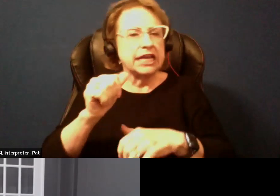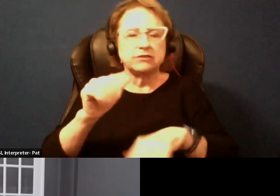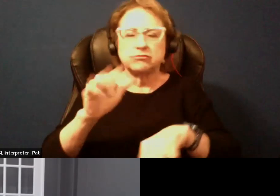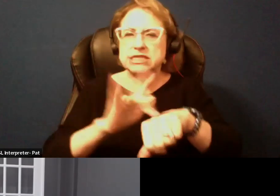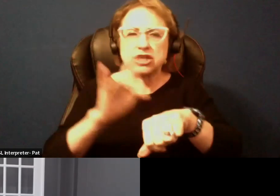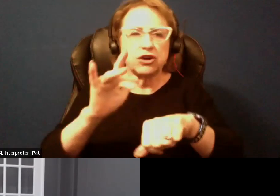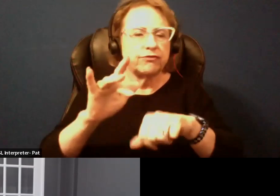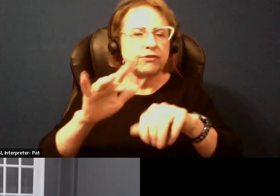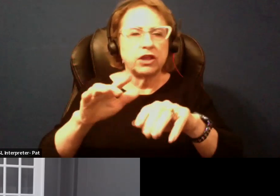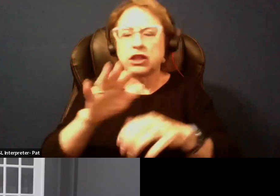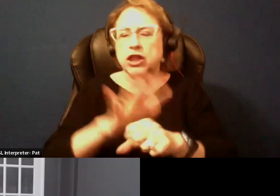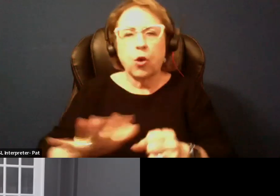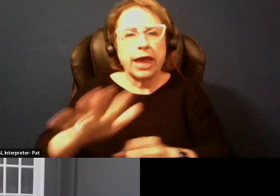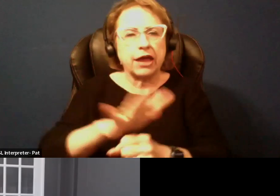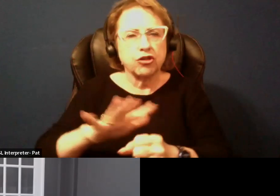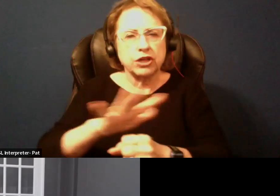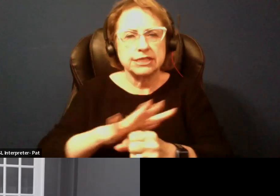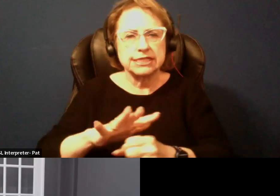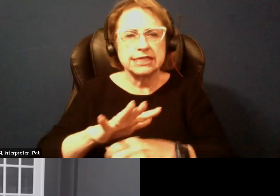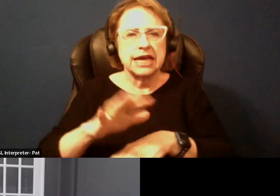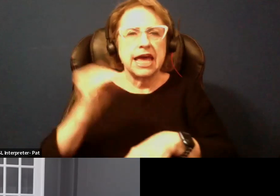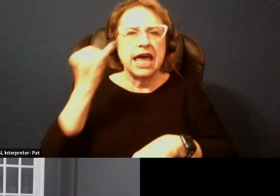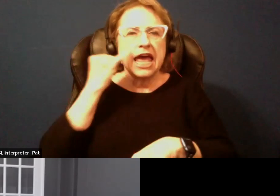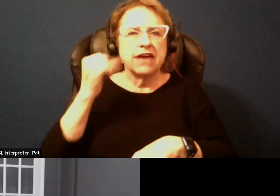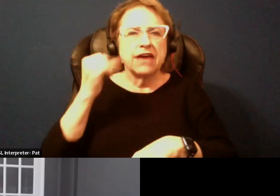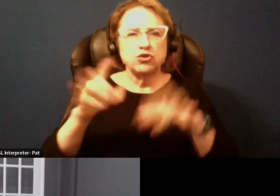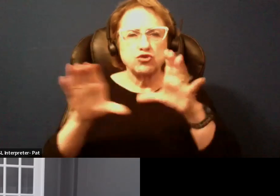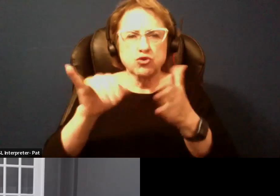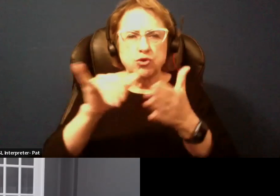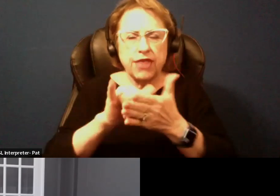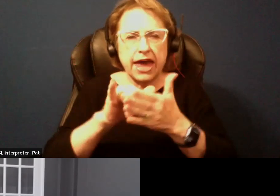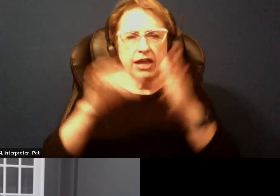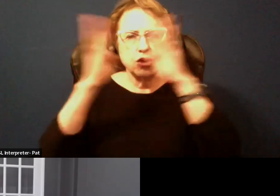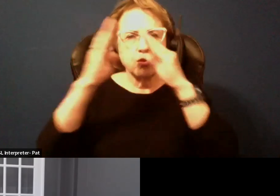If you go that way then and you worry about workforce development at the end, you won't have